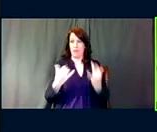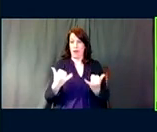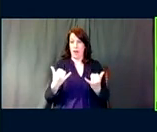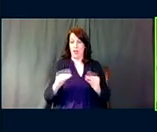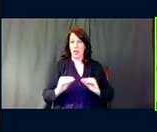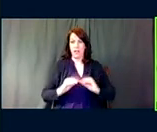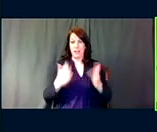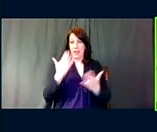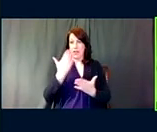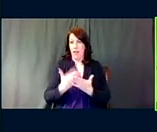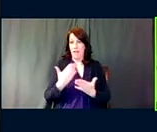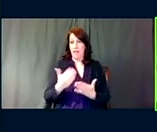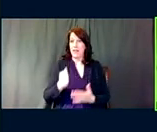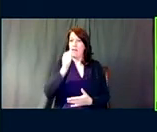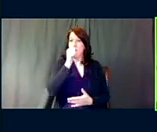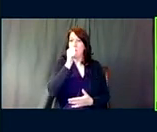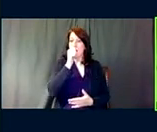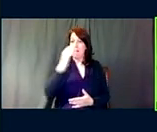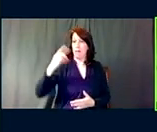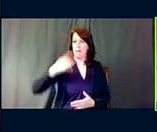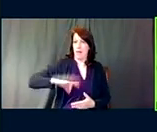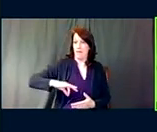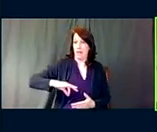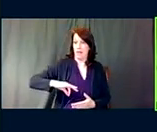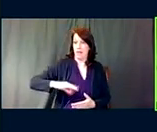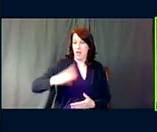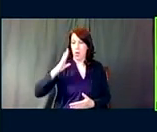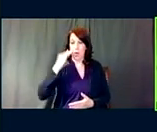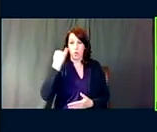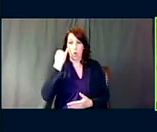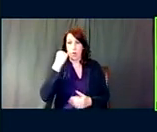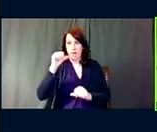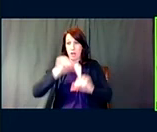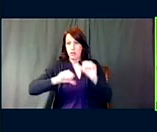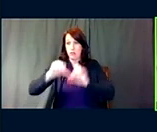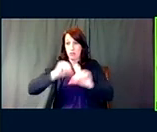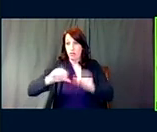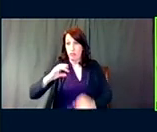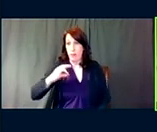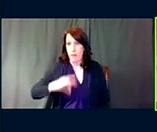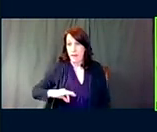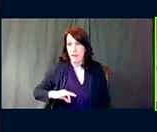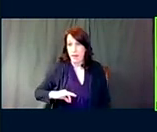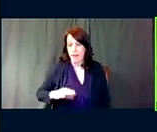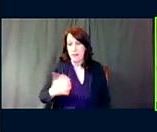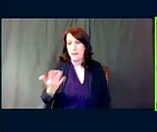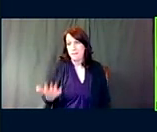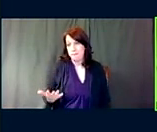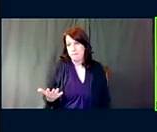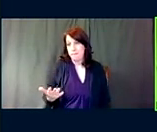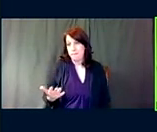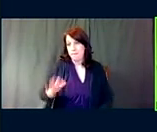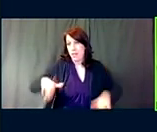WHERE THERE IS VERY CLEAR EVIDENCE OF A PRIVATE BENEFIT AND WE DON'T YET KNOW WHETHER THERE'S A SOCIAL BENEFIT.